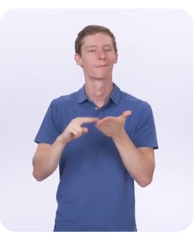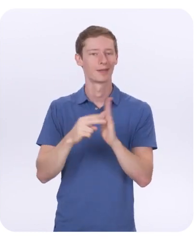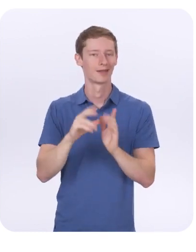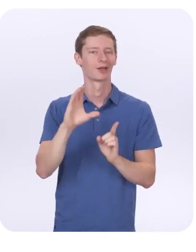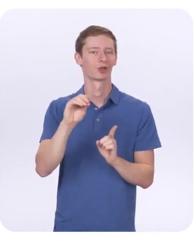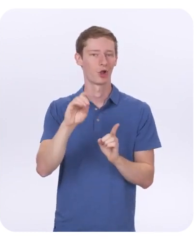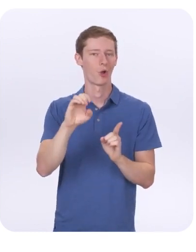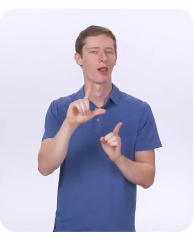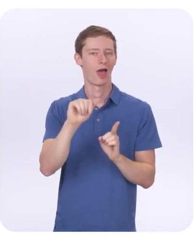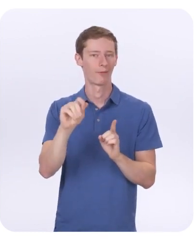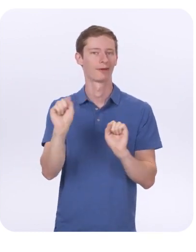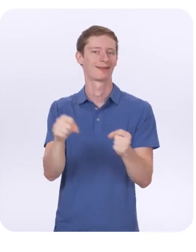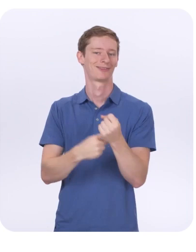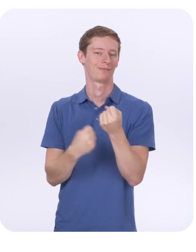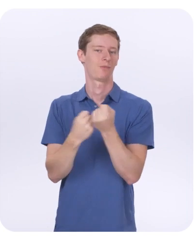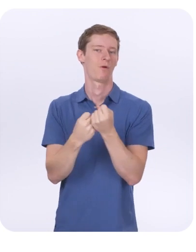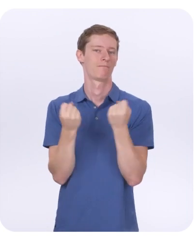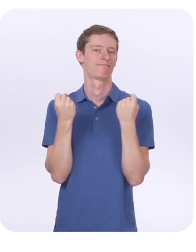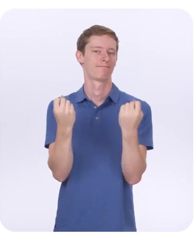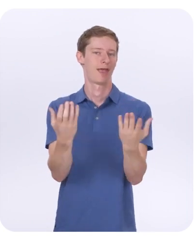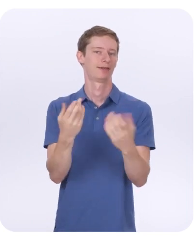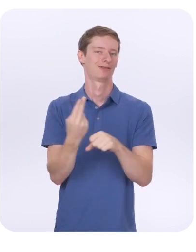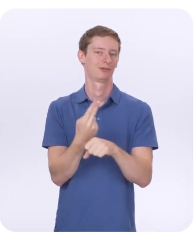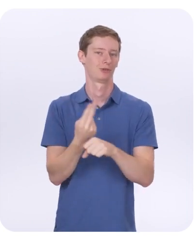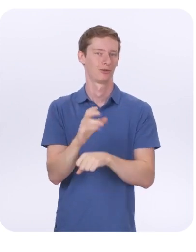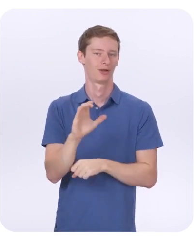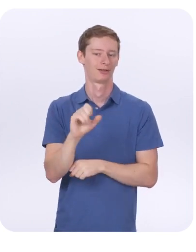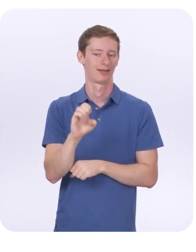coming both before and after your cursor.